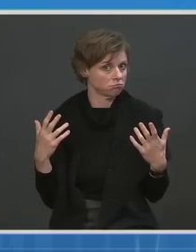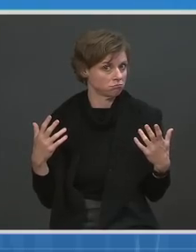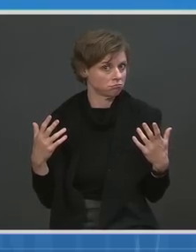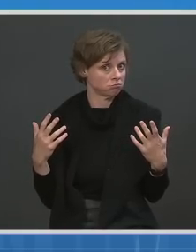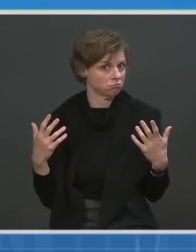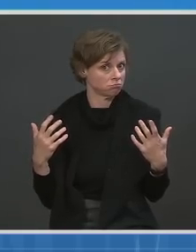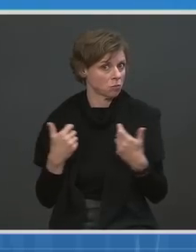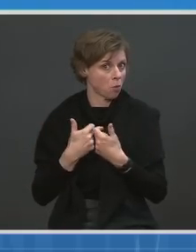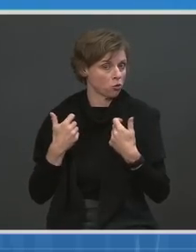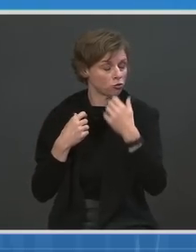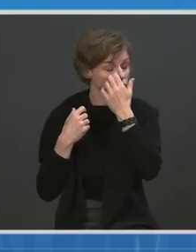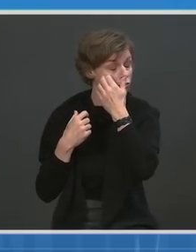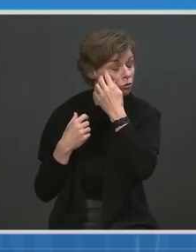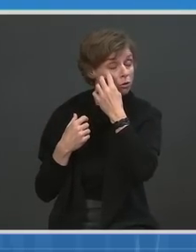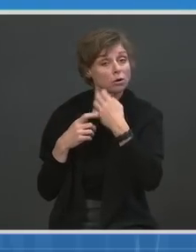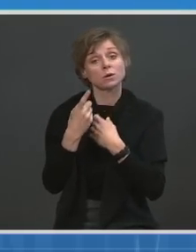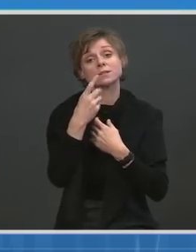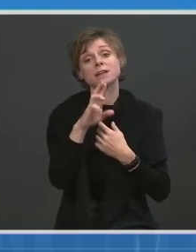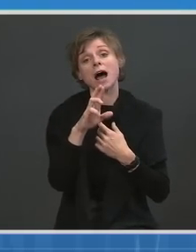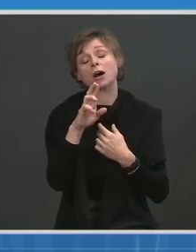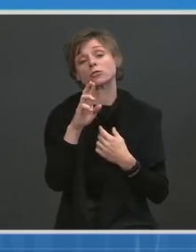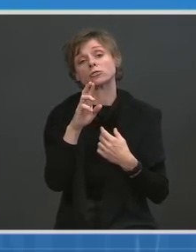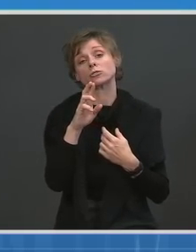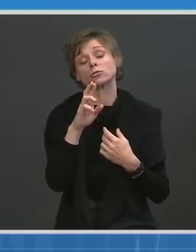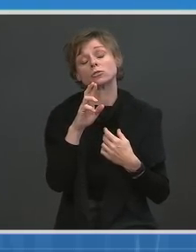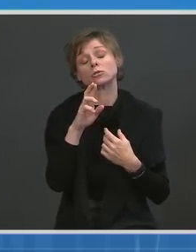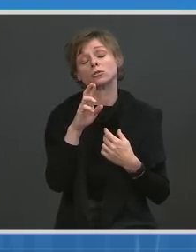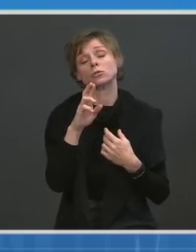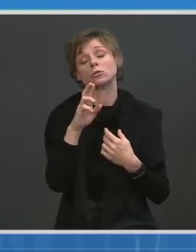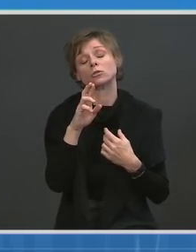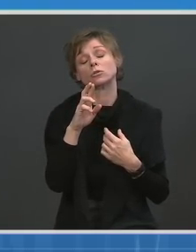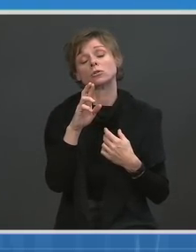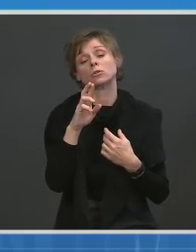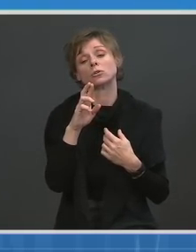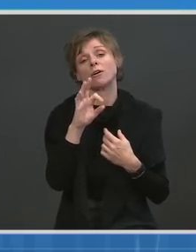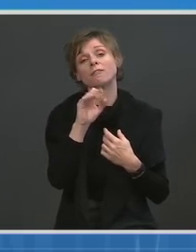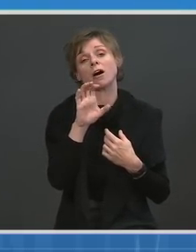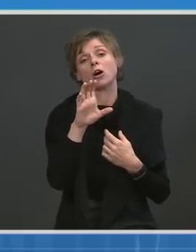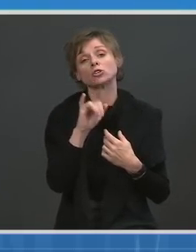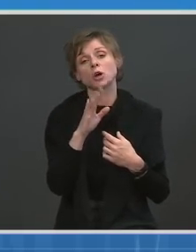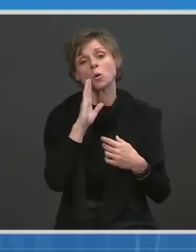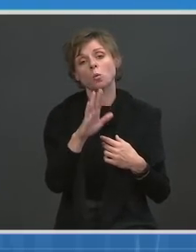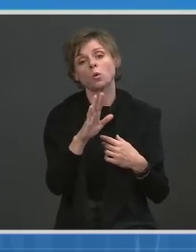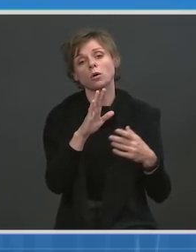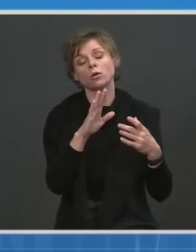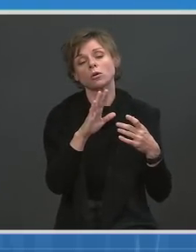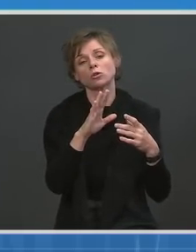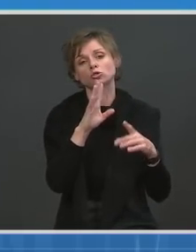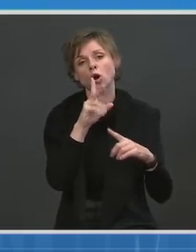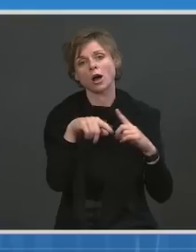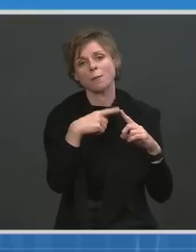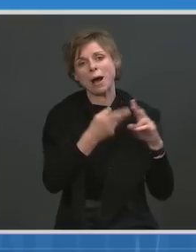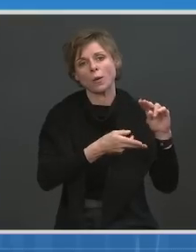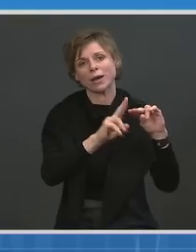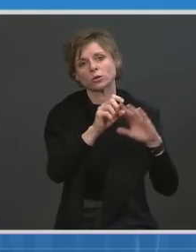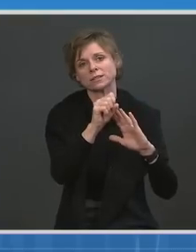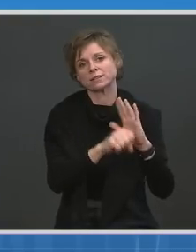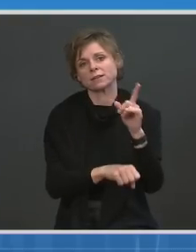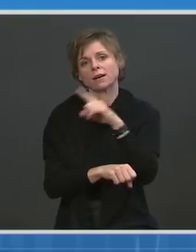answer the first question about increases in some states and Dr. Walensky on three versus six feet. Dr. Fauci. Dr. Fauci: Yeah, thank you very much, Jeff.